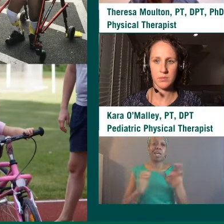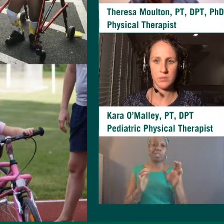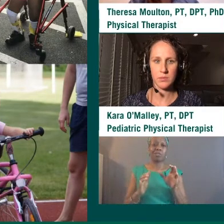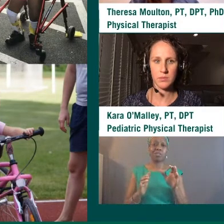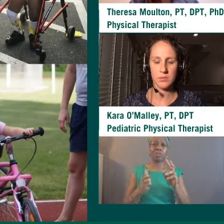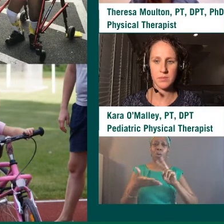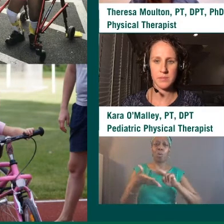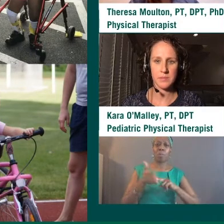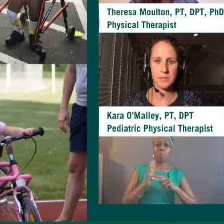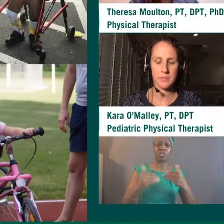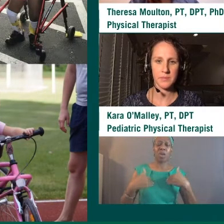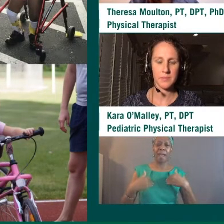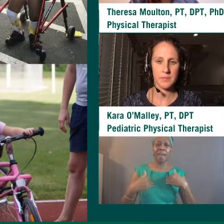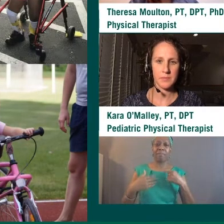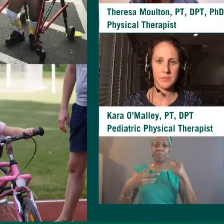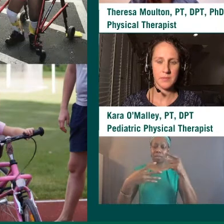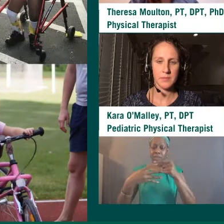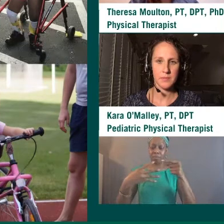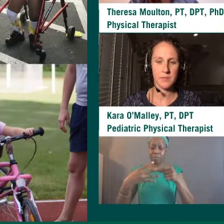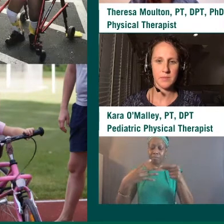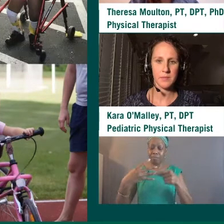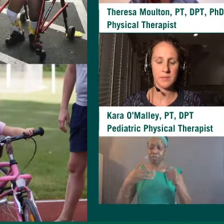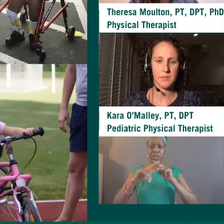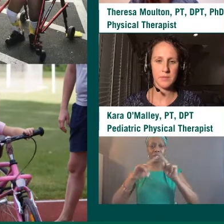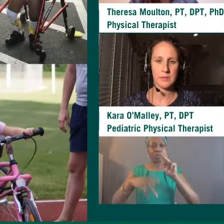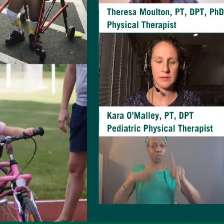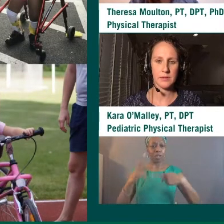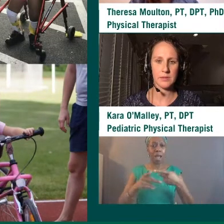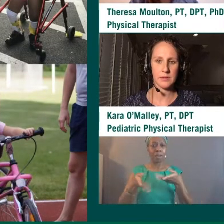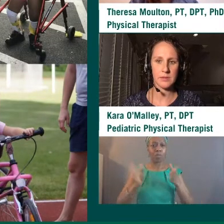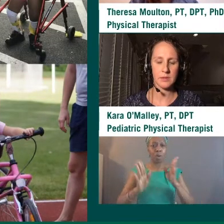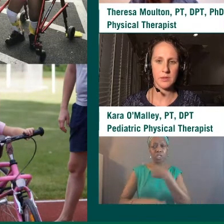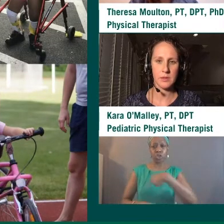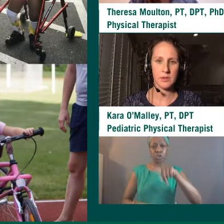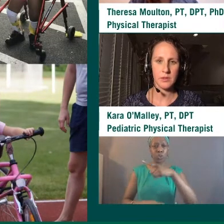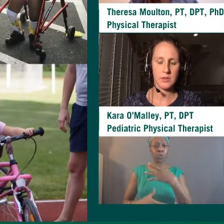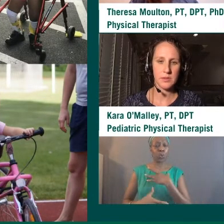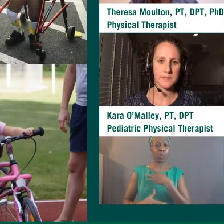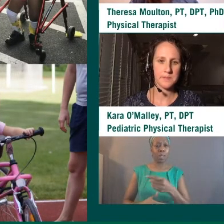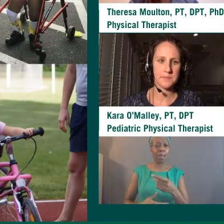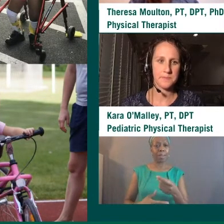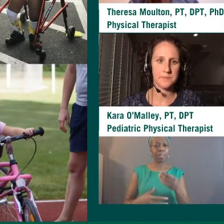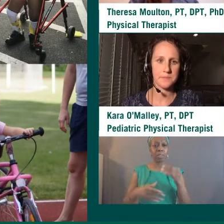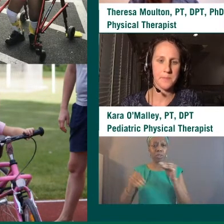that you like to move and like, to have fun to get these kinds of exercise in.